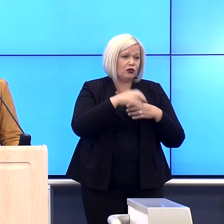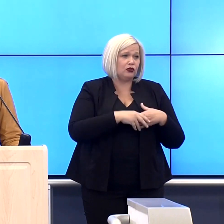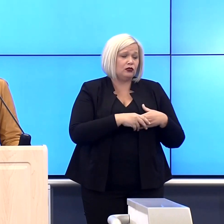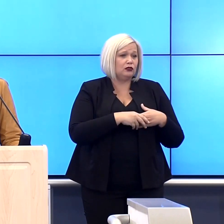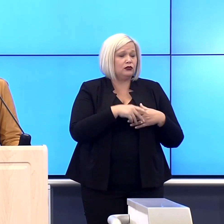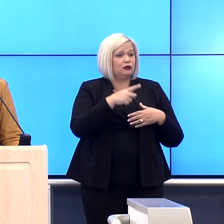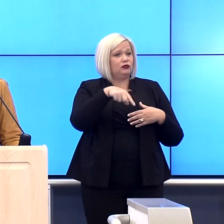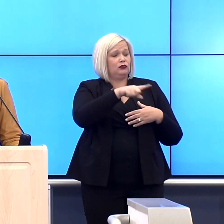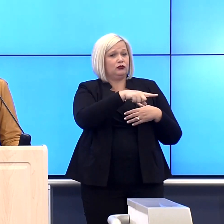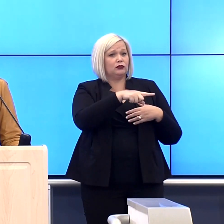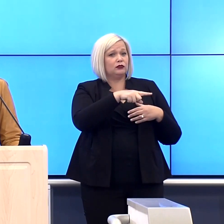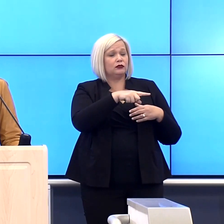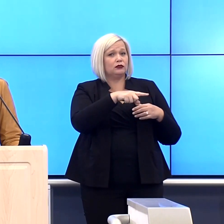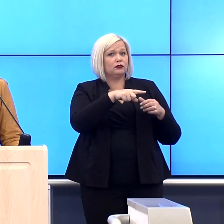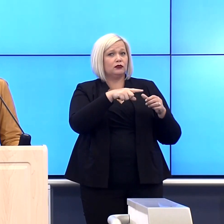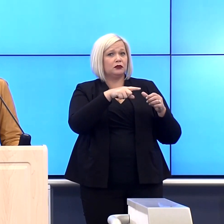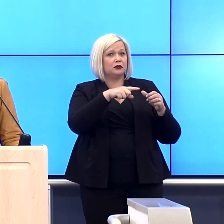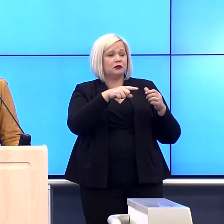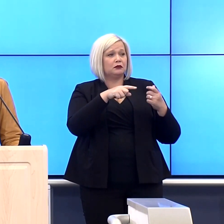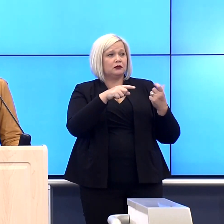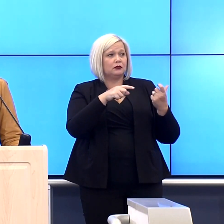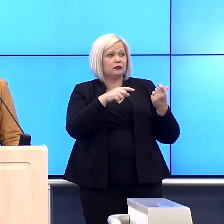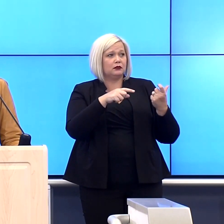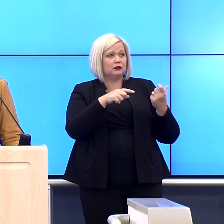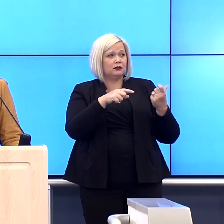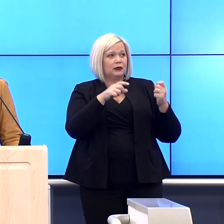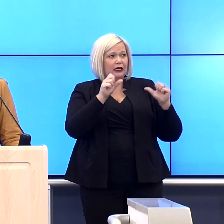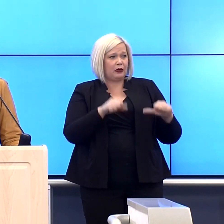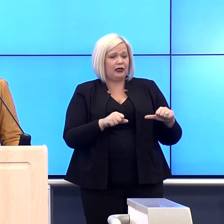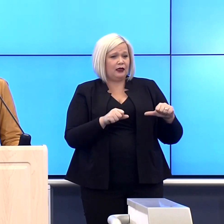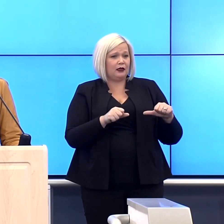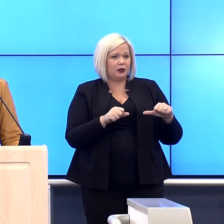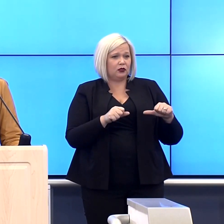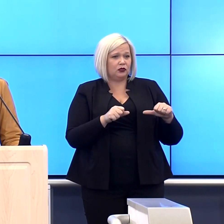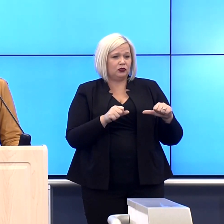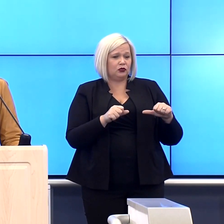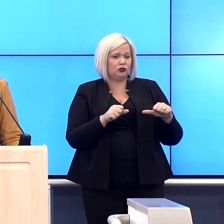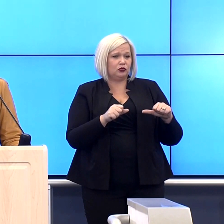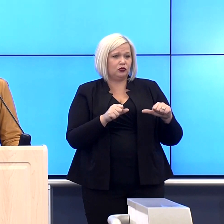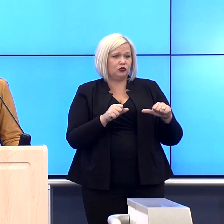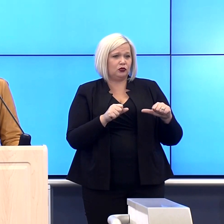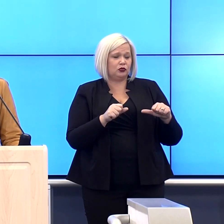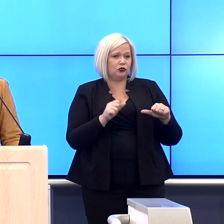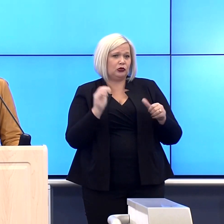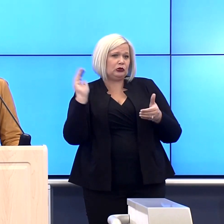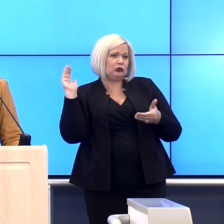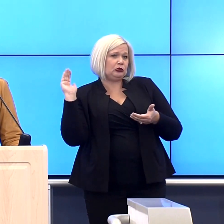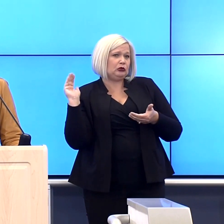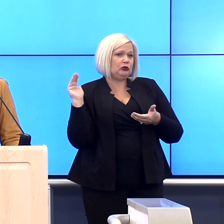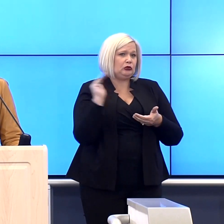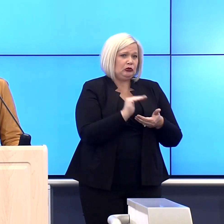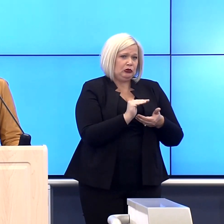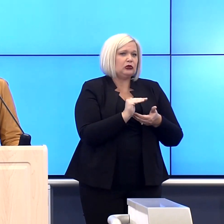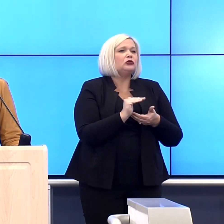ABOUT THE SITUATION FOR RESTAURANTS AND BARS. RESTAURANTS AND BARS. THEY WERE ABLE, AT LEAST TO THEY WERE ABLE, AT LEAST TO MITIGATE SUMMER DIFFICULTTIES